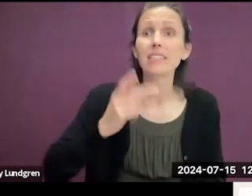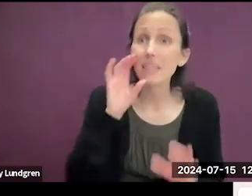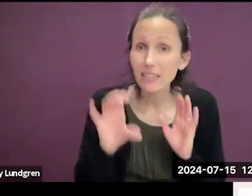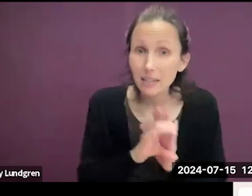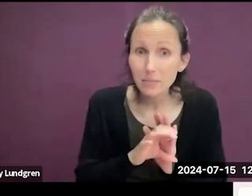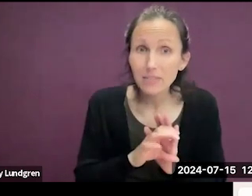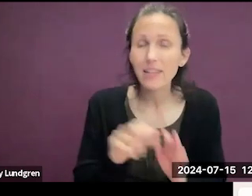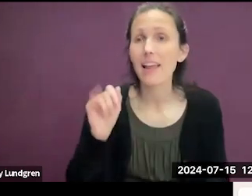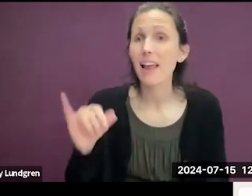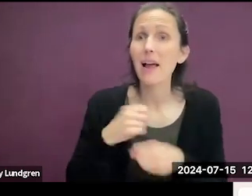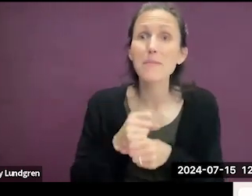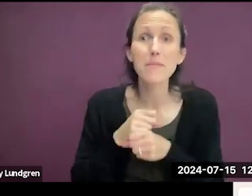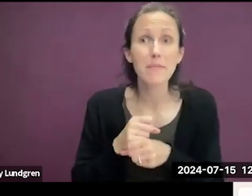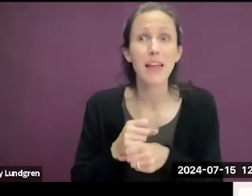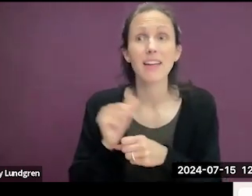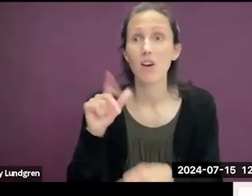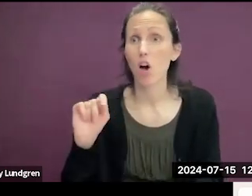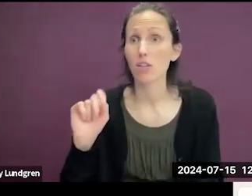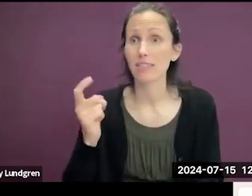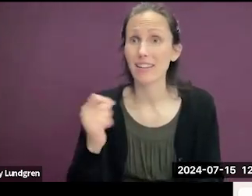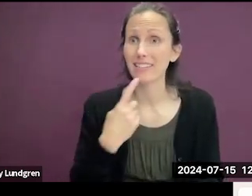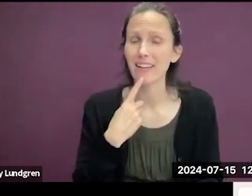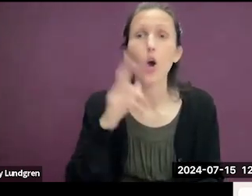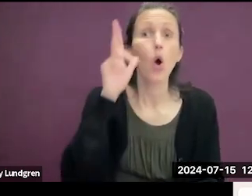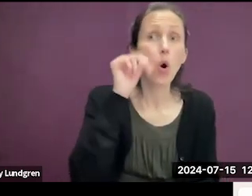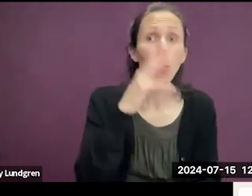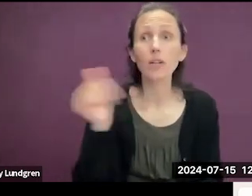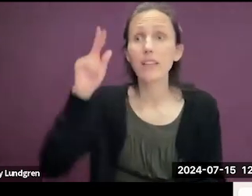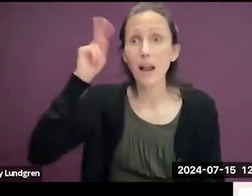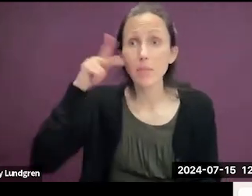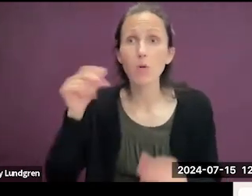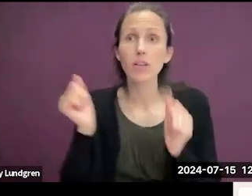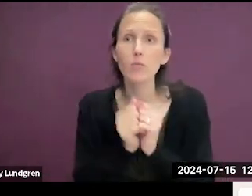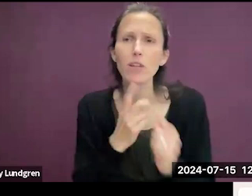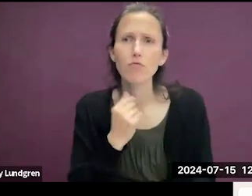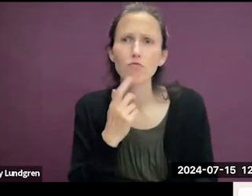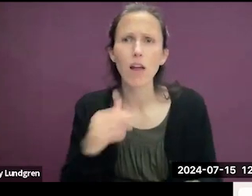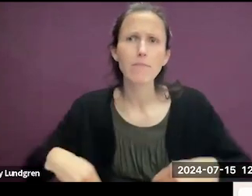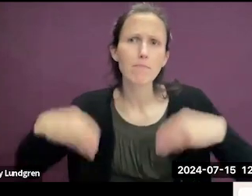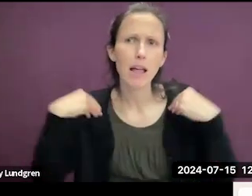AI-generated alt-text is a horse and pony with red blankets. So this is a little bit better.